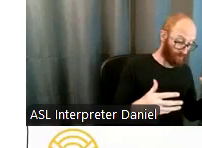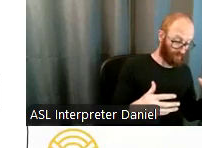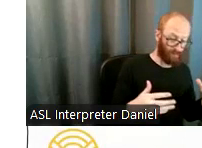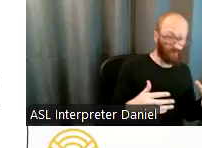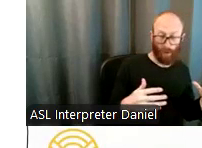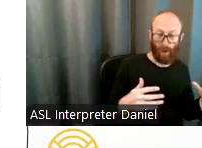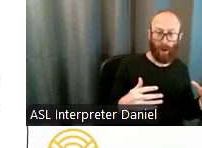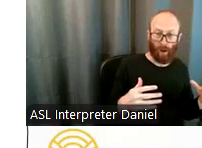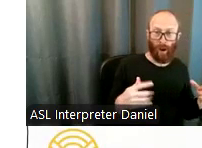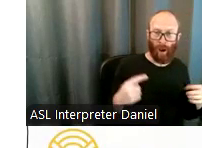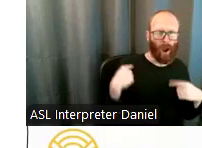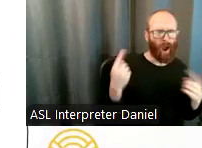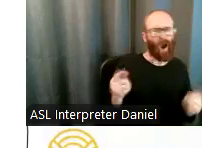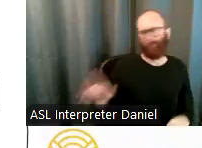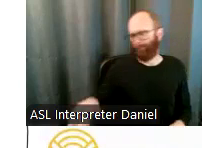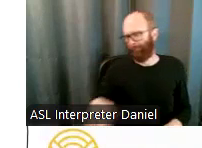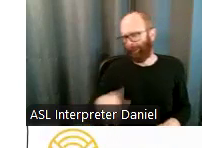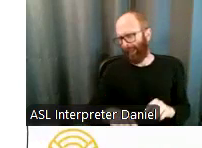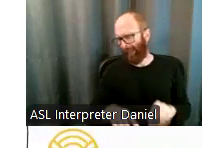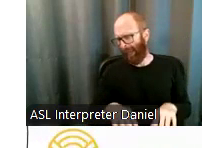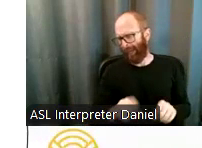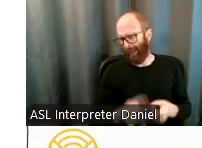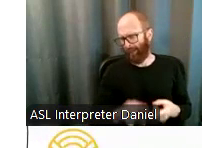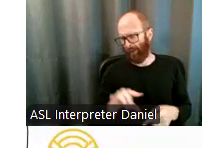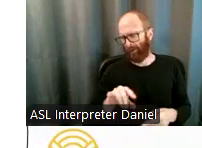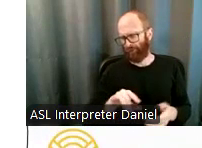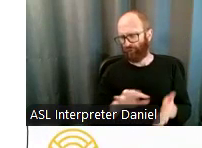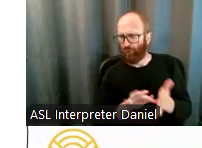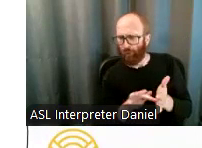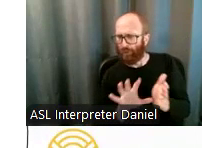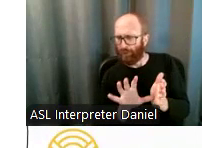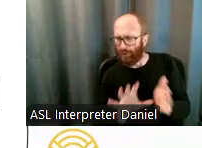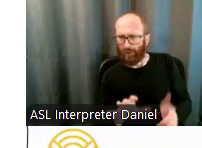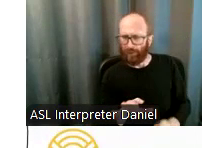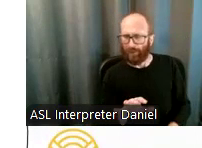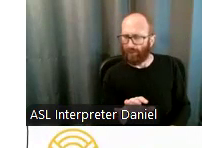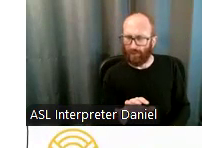to 'Oh you can't take that till junior or senior year.' What could really be